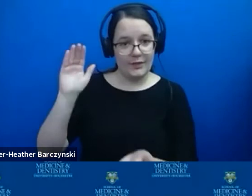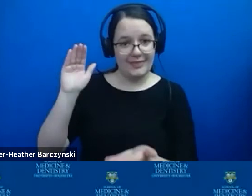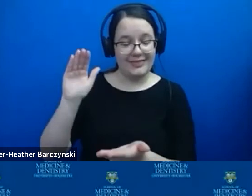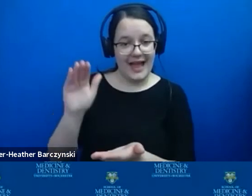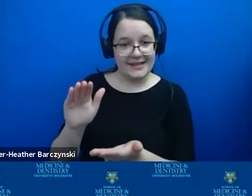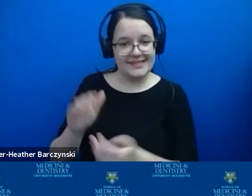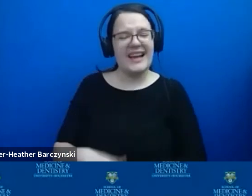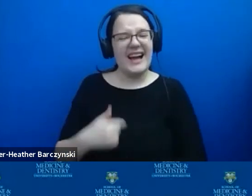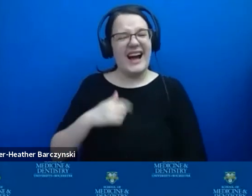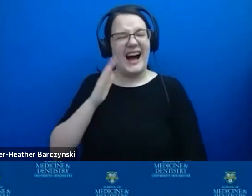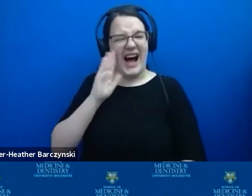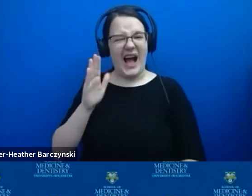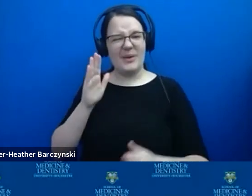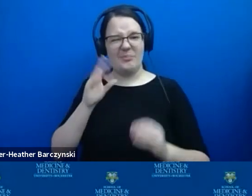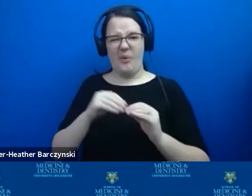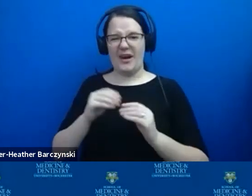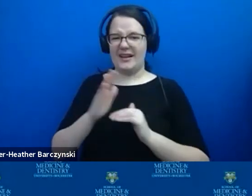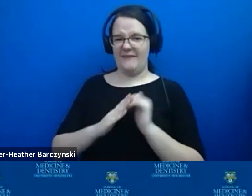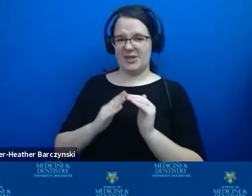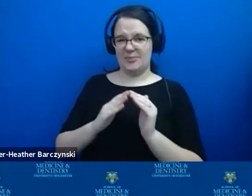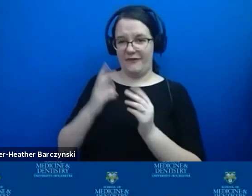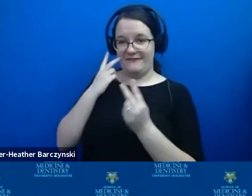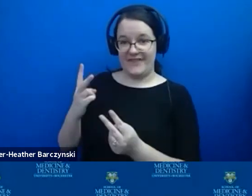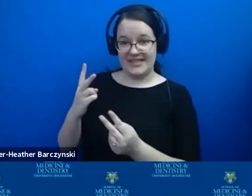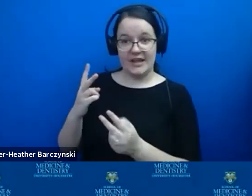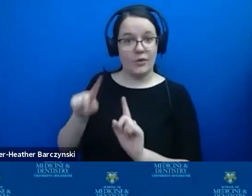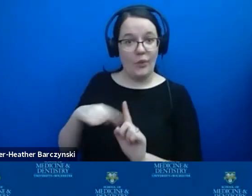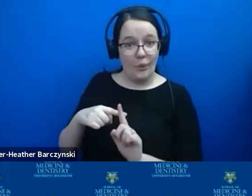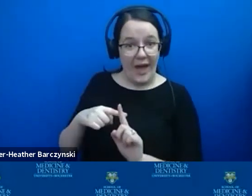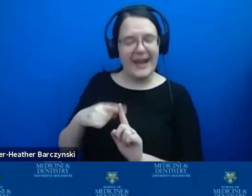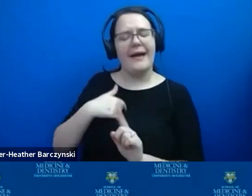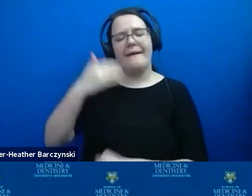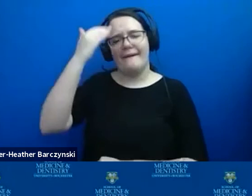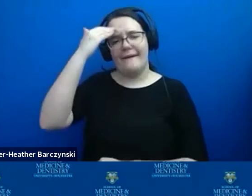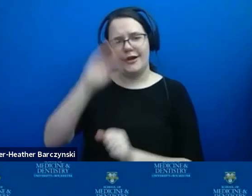after vaccination once i know that the virus is not so prevalent in the community